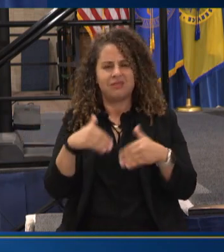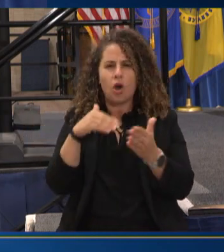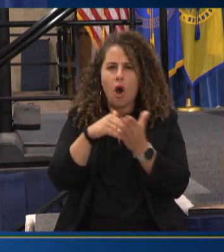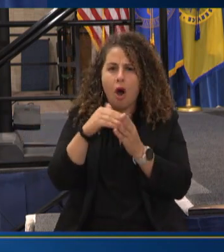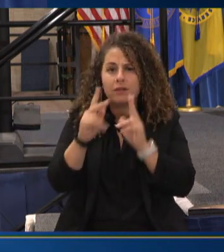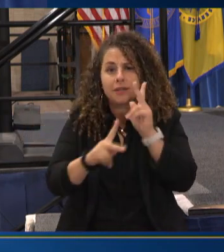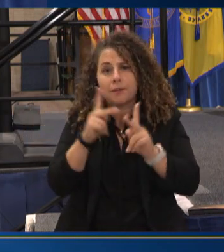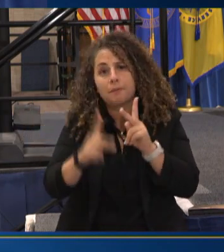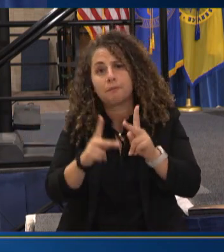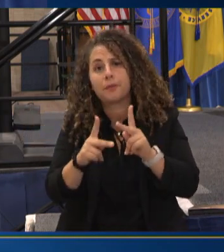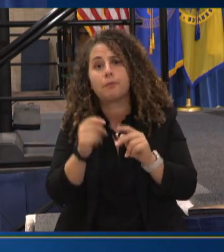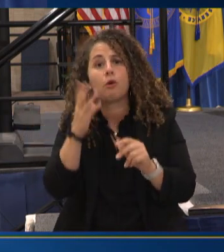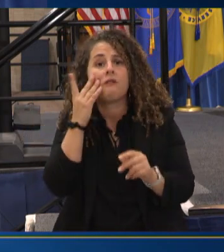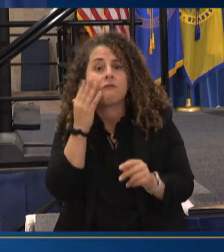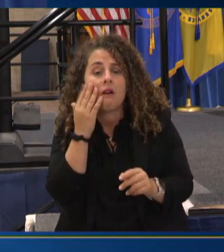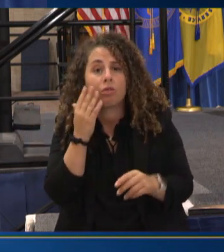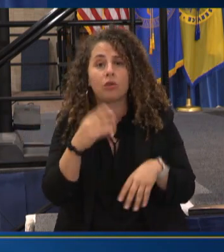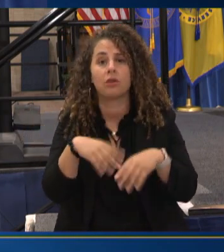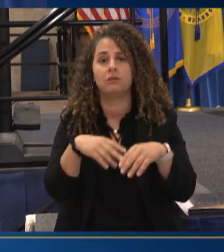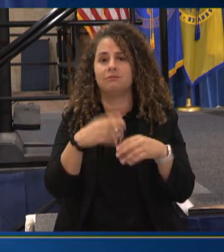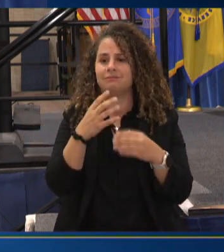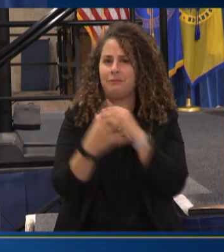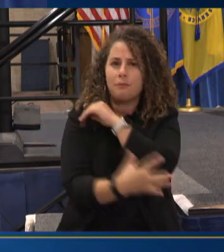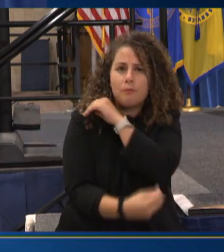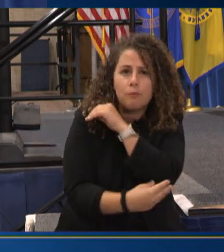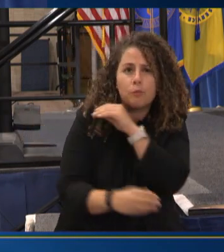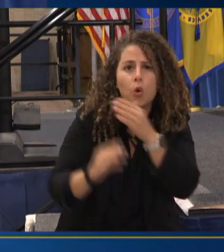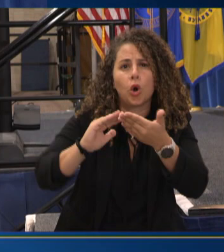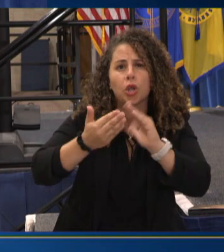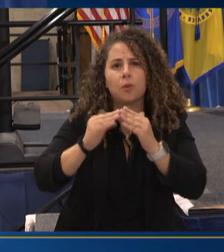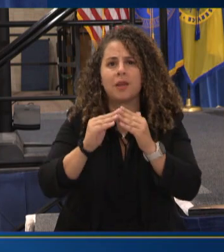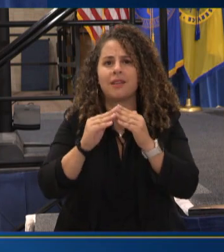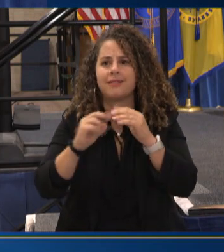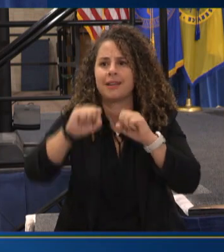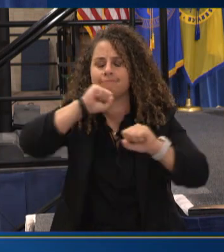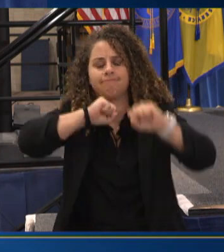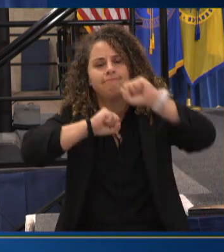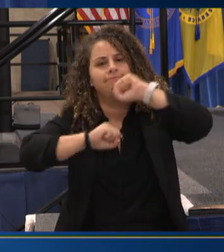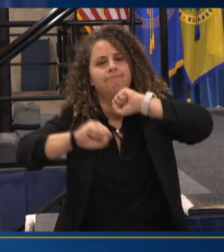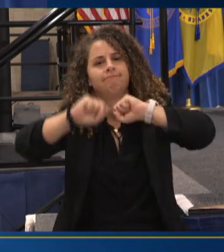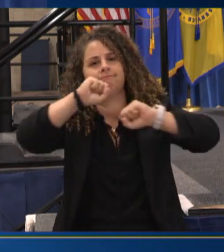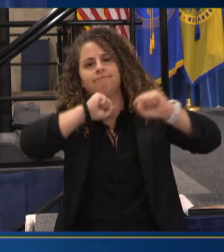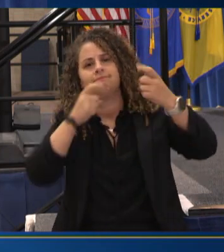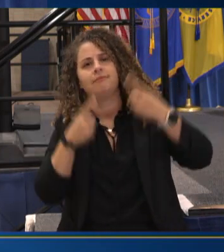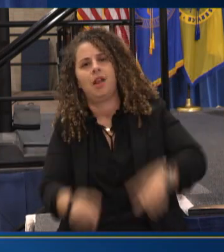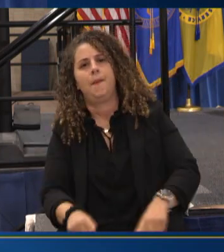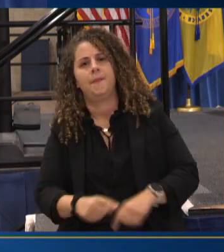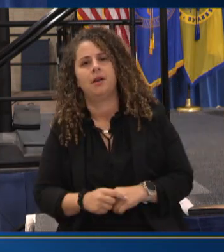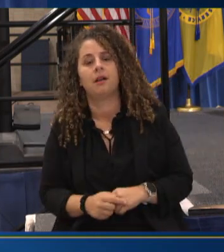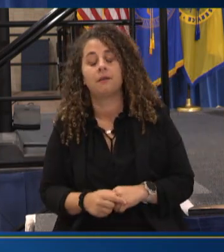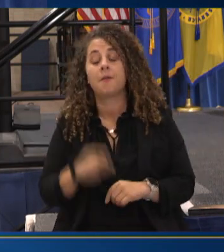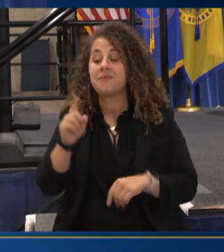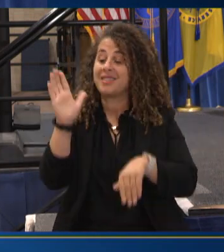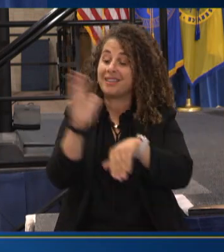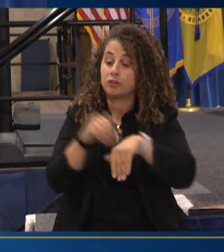It is those poor communities that are bearing the brunt of what is happening. And so this call to action and coming